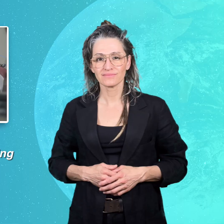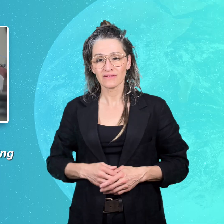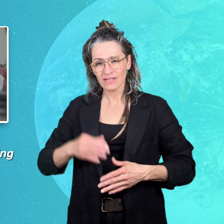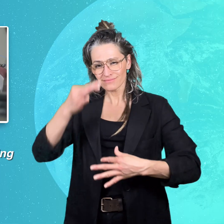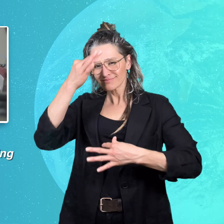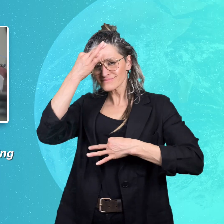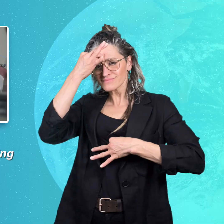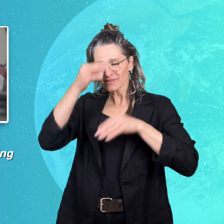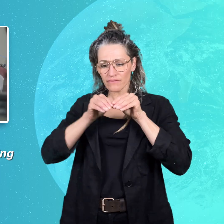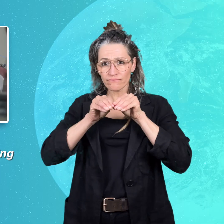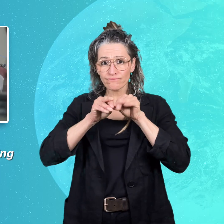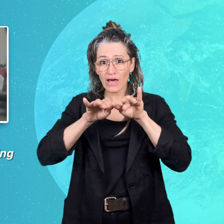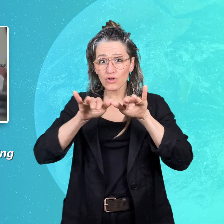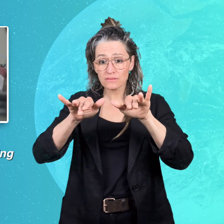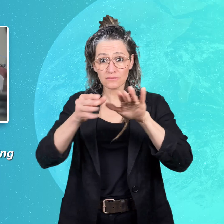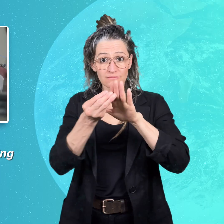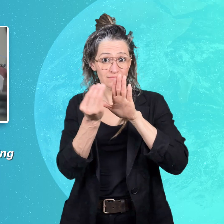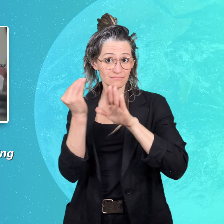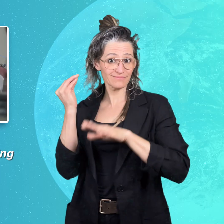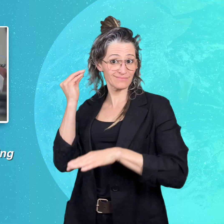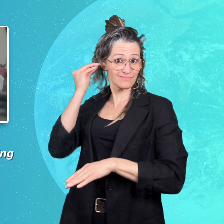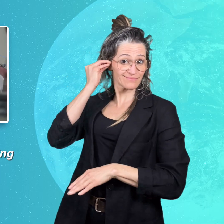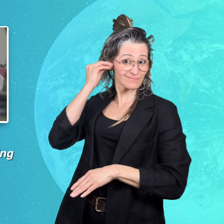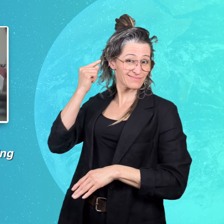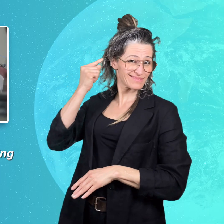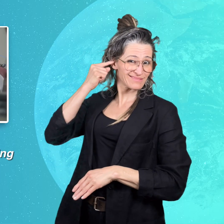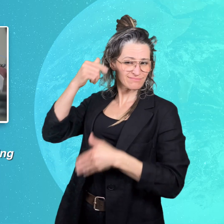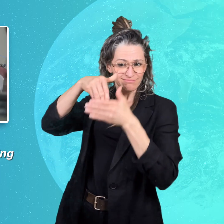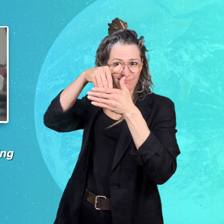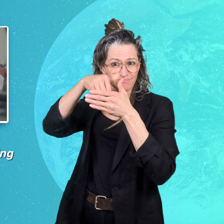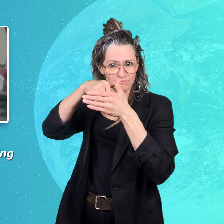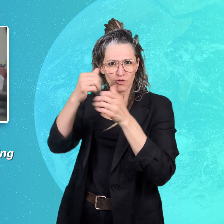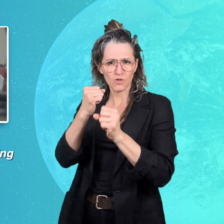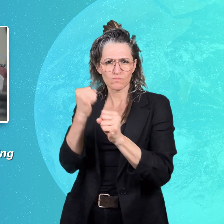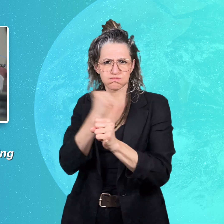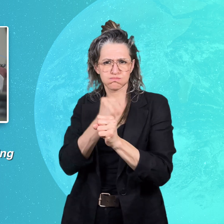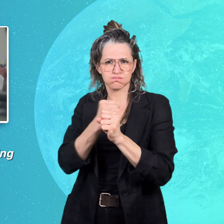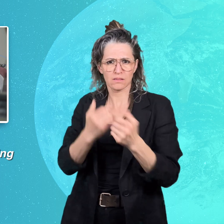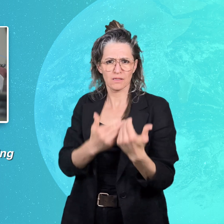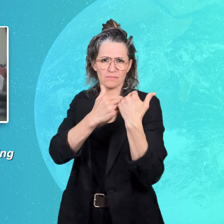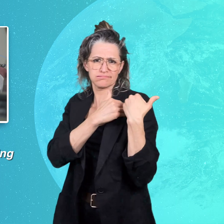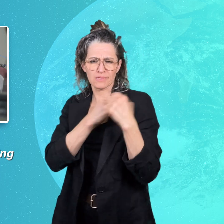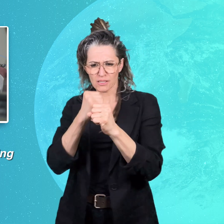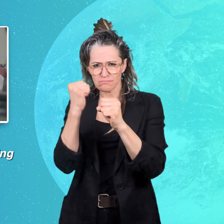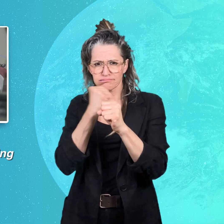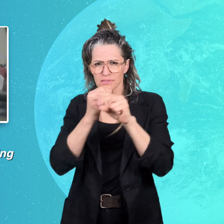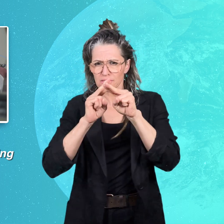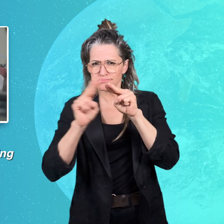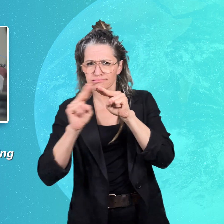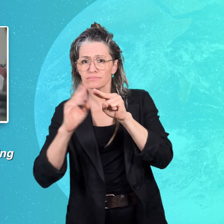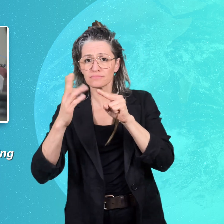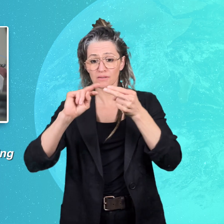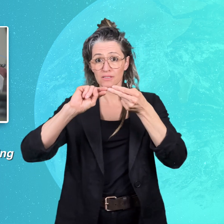The virus is responsible for bringing the gene to the right cells,